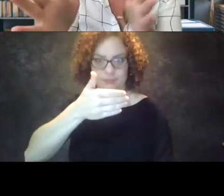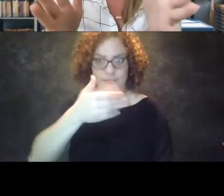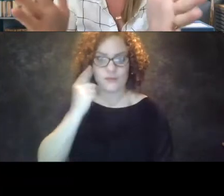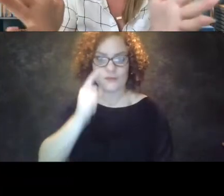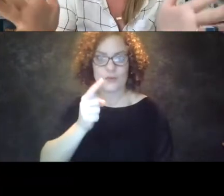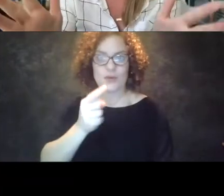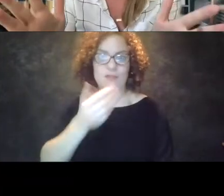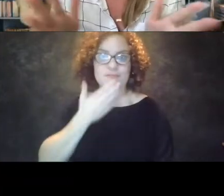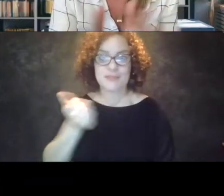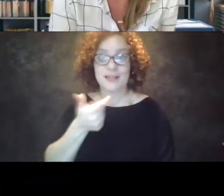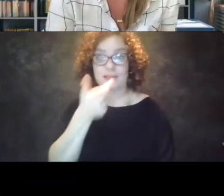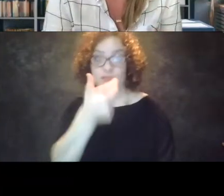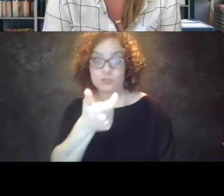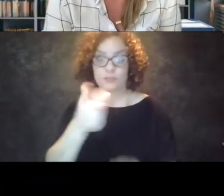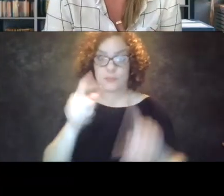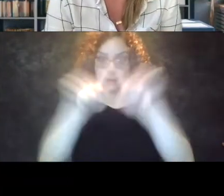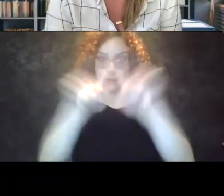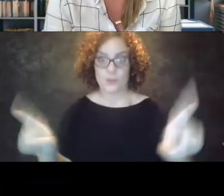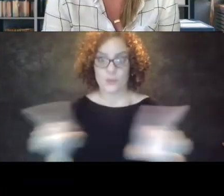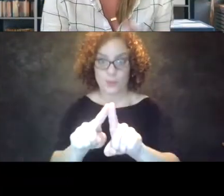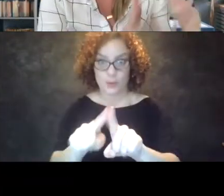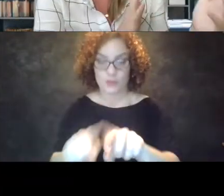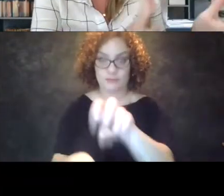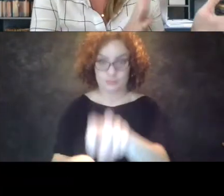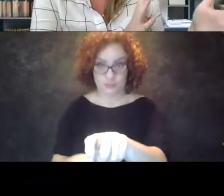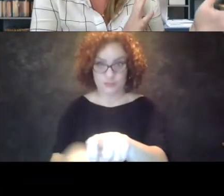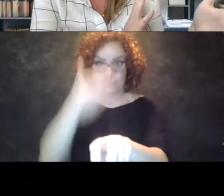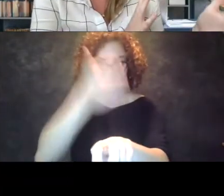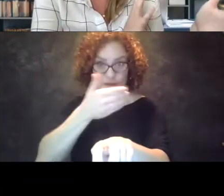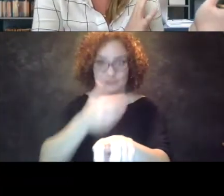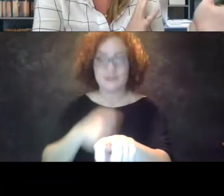access to the board. And this student was then also sat next to the projector, which